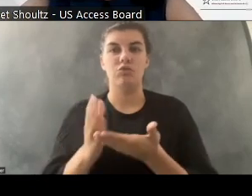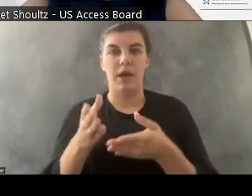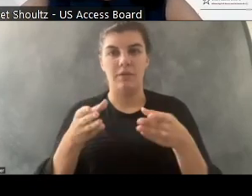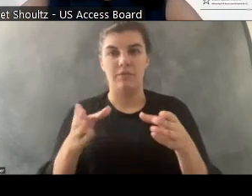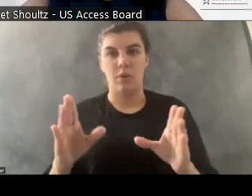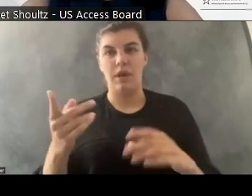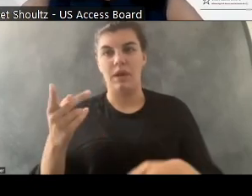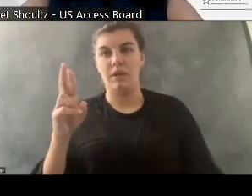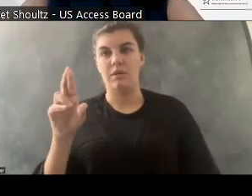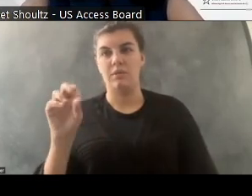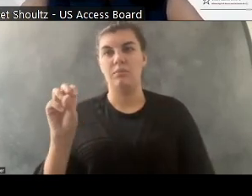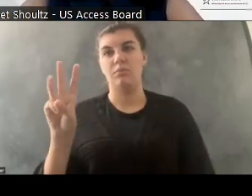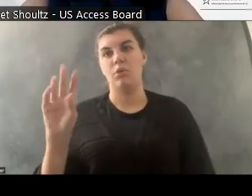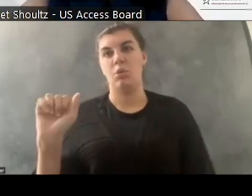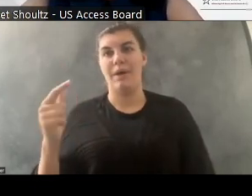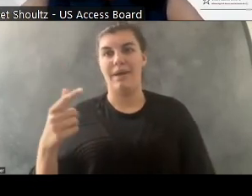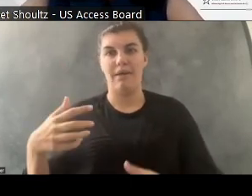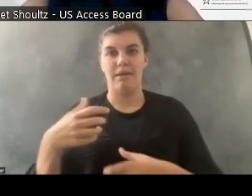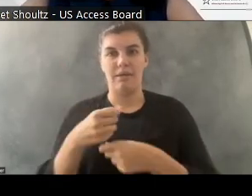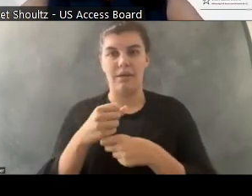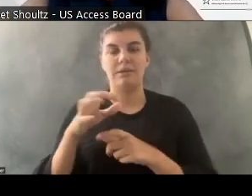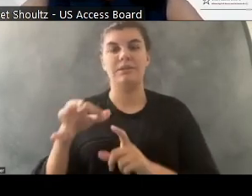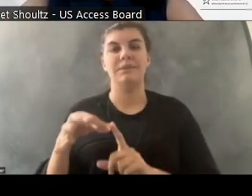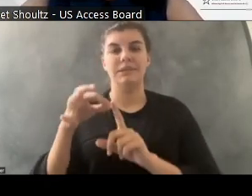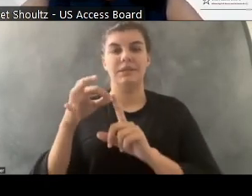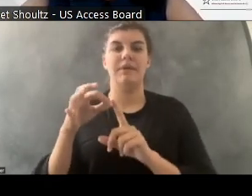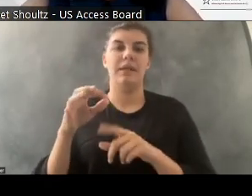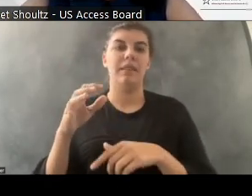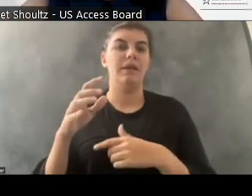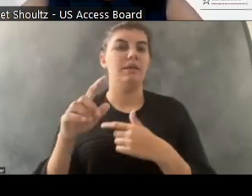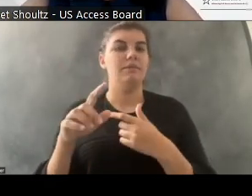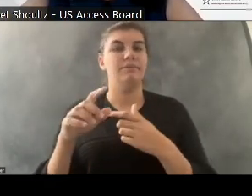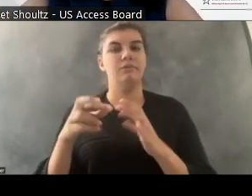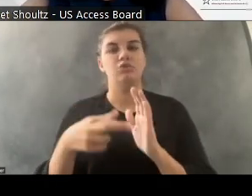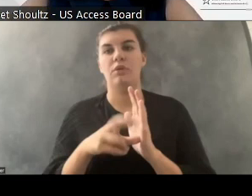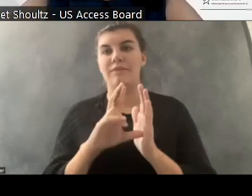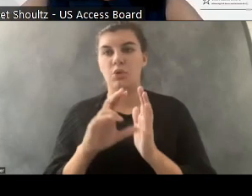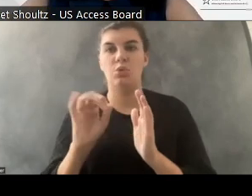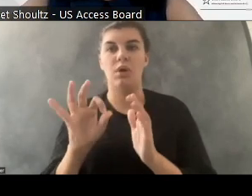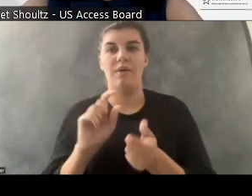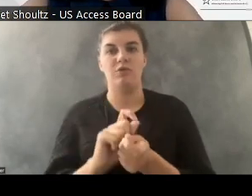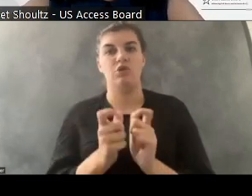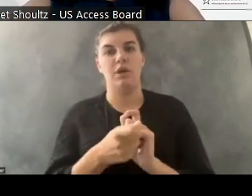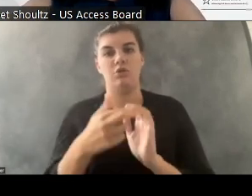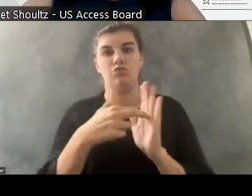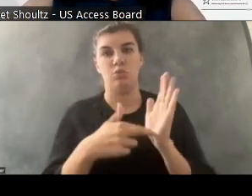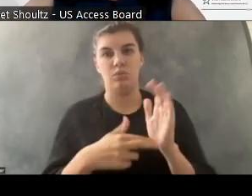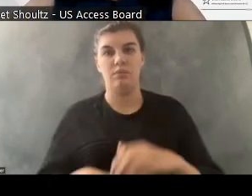PROWAG specifically a review of changes from the proposed rule to the final rule.